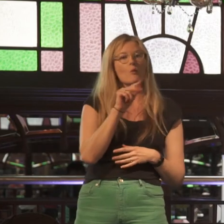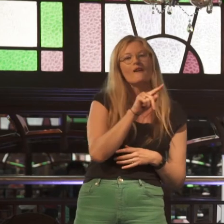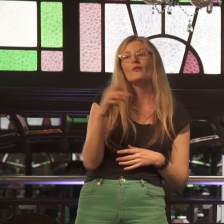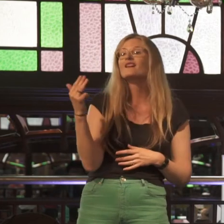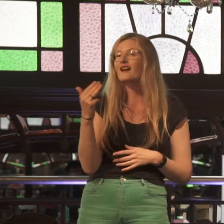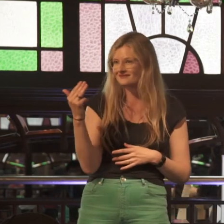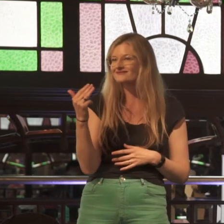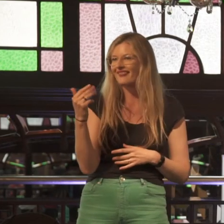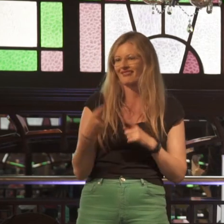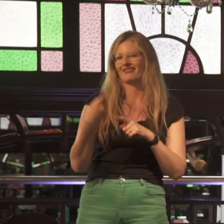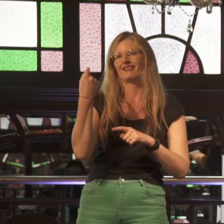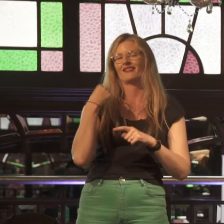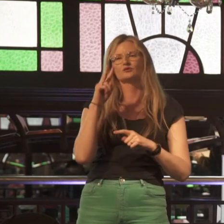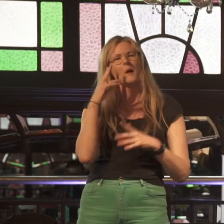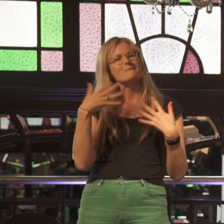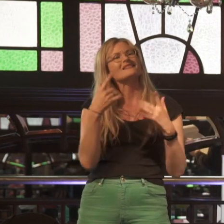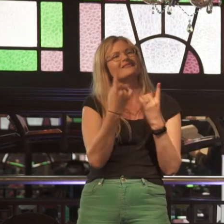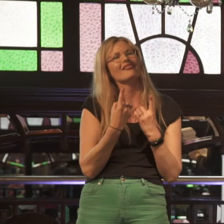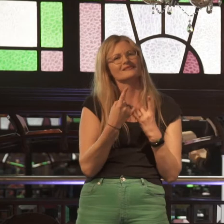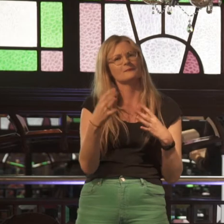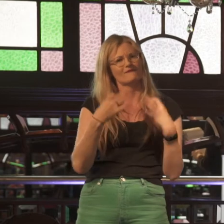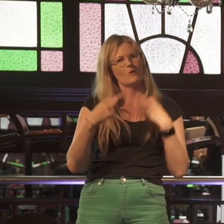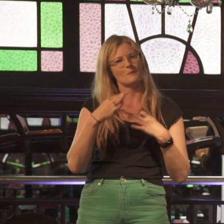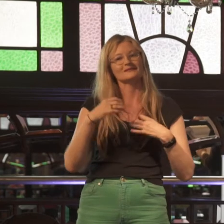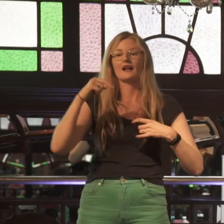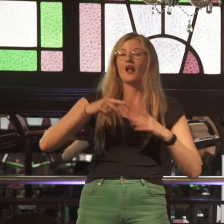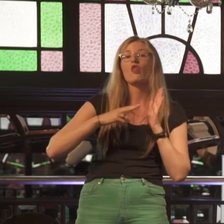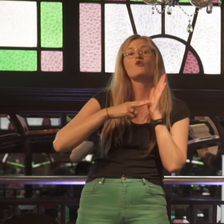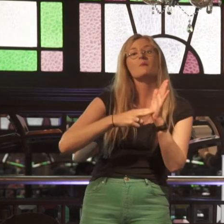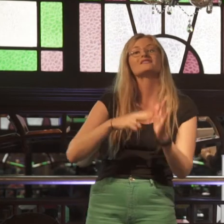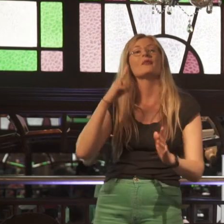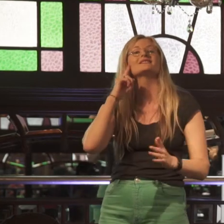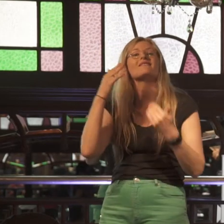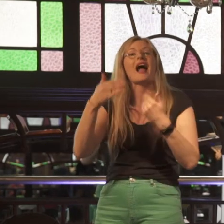I got to see some amazing stuff there. And here are the nominees for the Deaf Action Award.